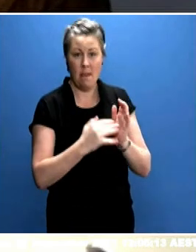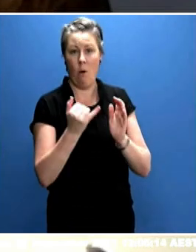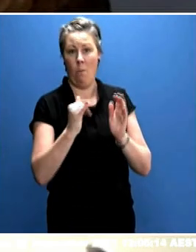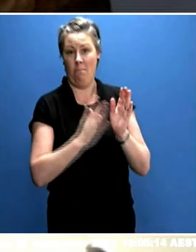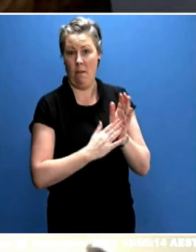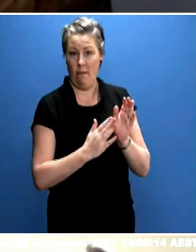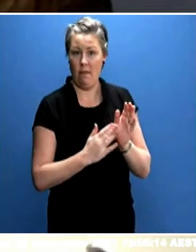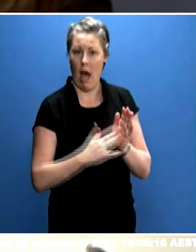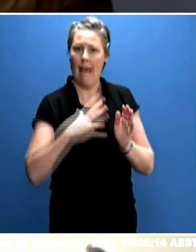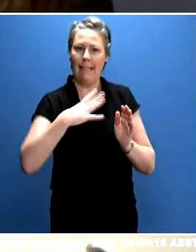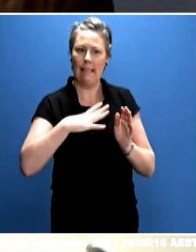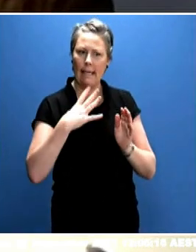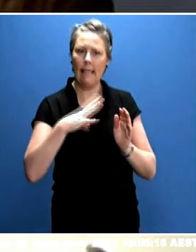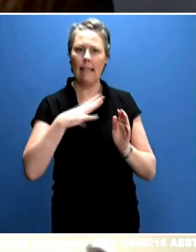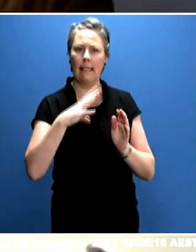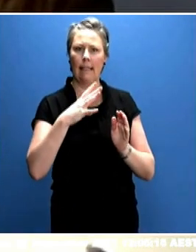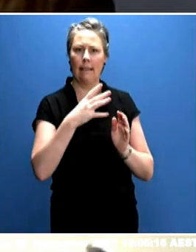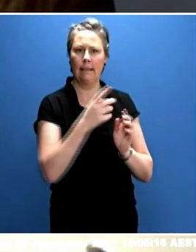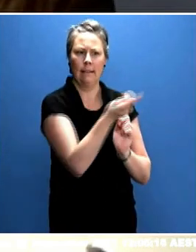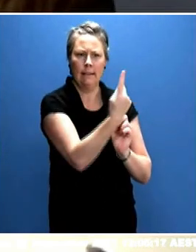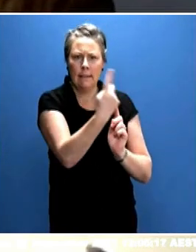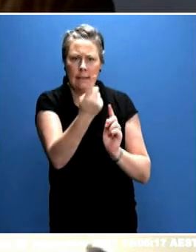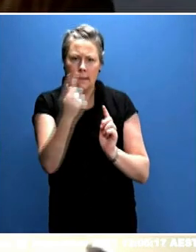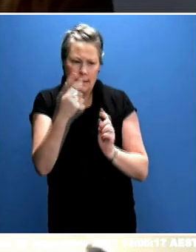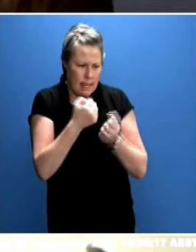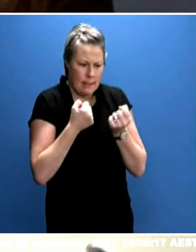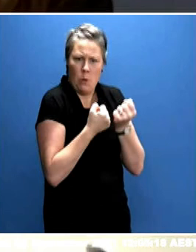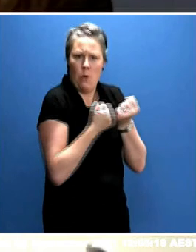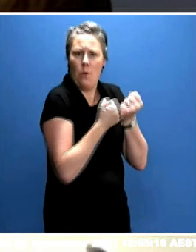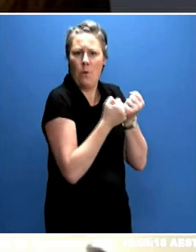There needs to be a wrap-around support for the family.